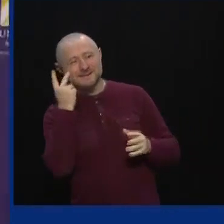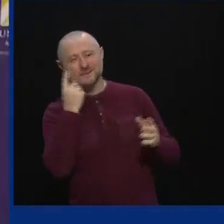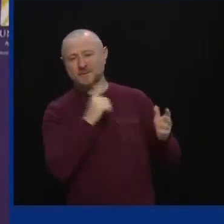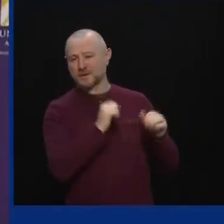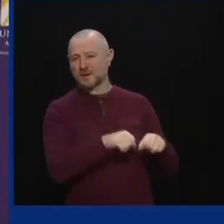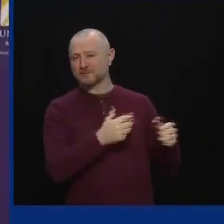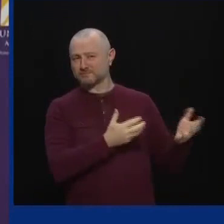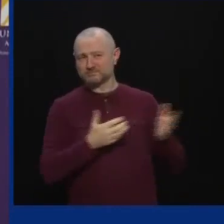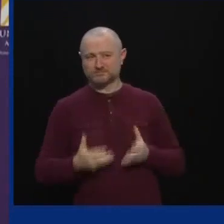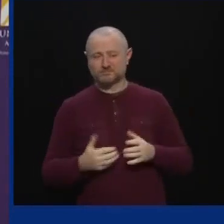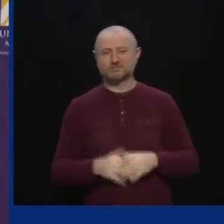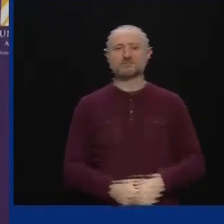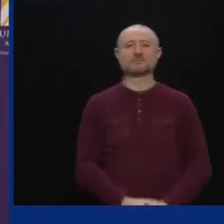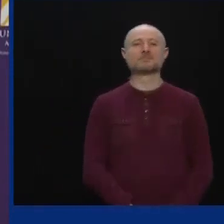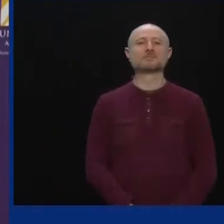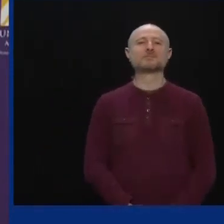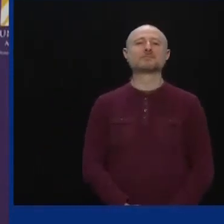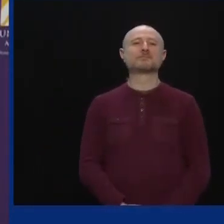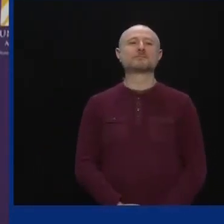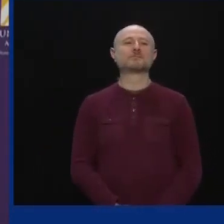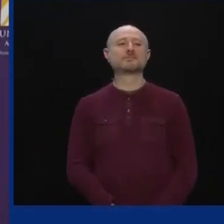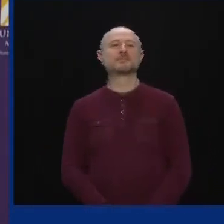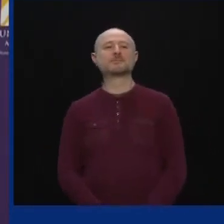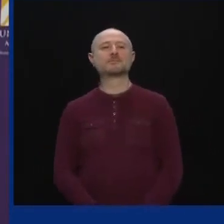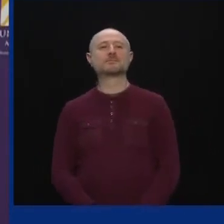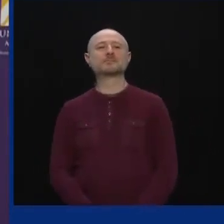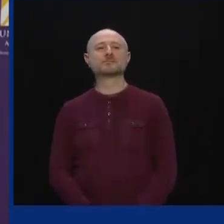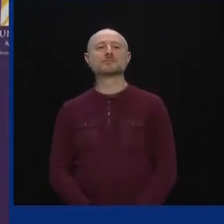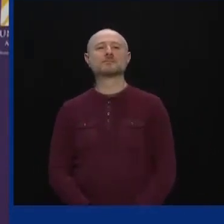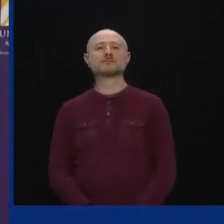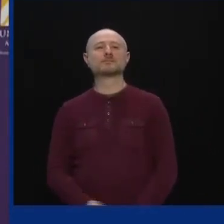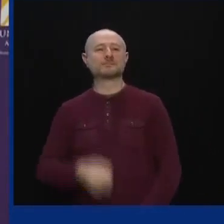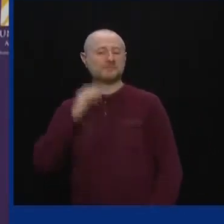AND THOSE REQUESTS ARE IN, AND WE WORK DAILY WITH THE TEAM TO GET AS MUCH AS WE CAN FOR NEW